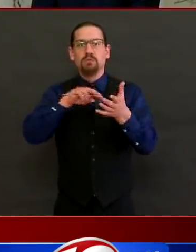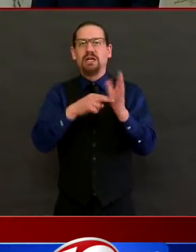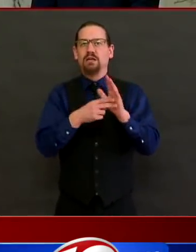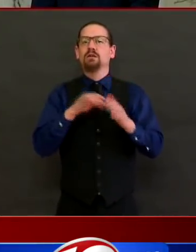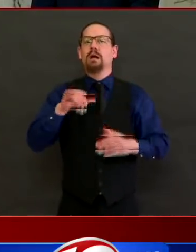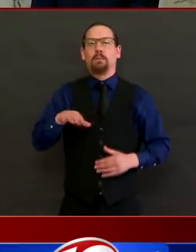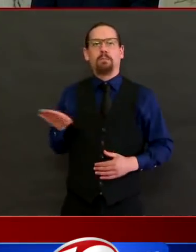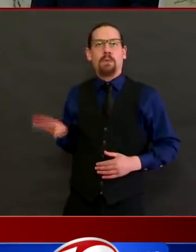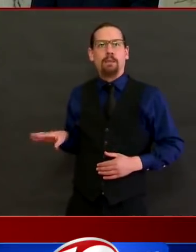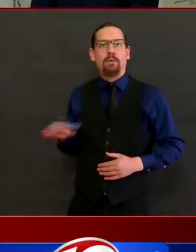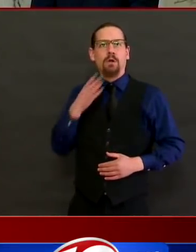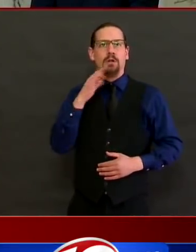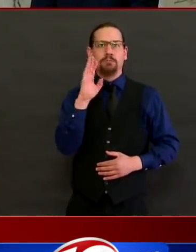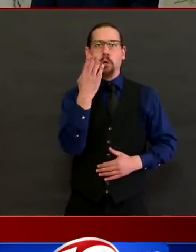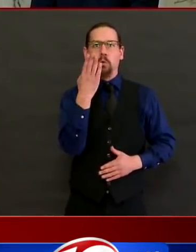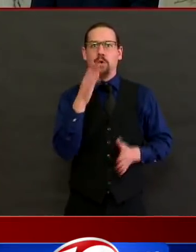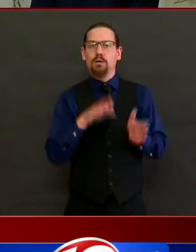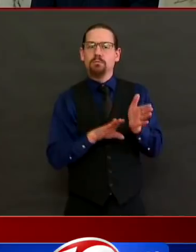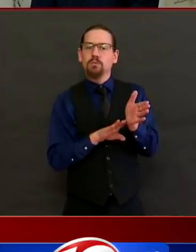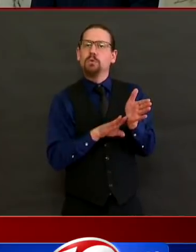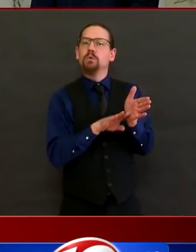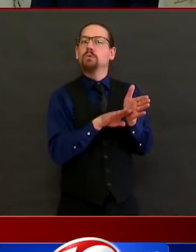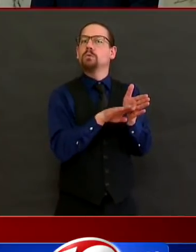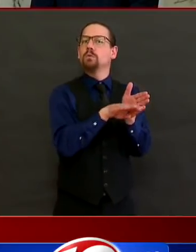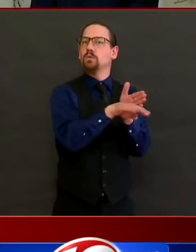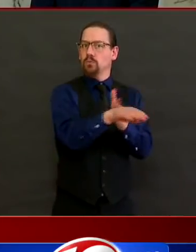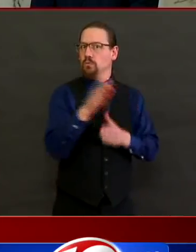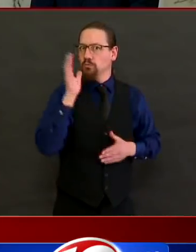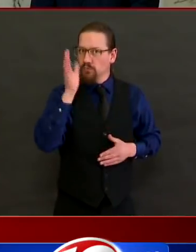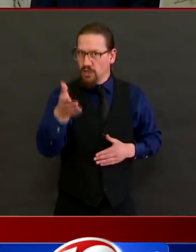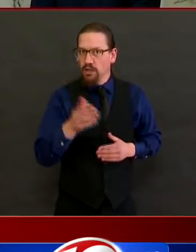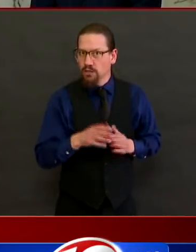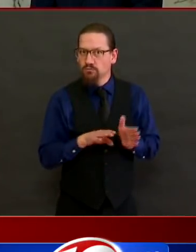SOUNDS EASY. ALL YOU HAVE TO DO IS STAY. IT IS REALLY HARD.